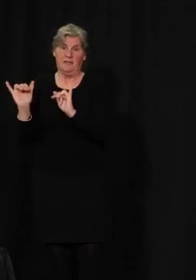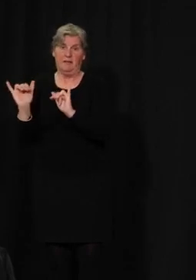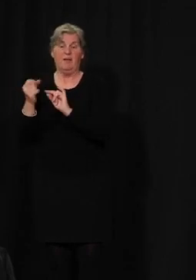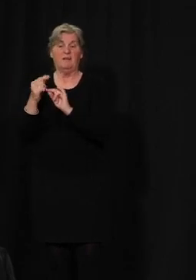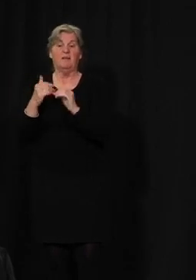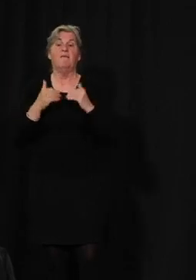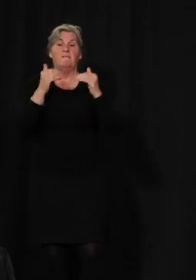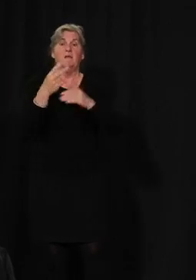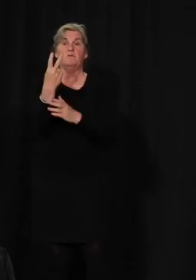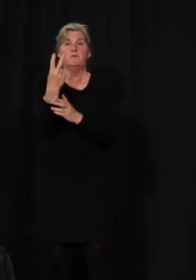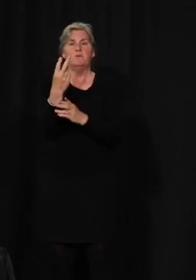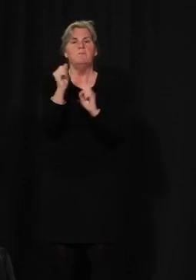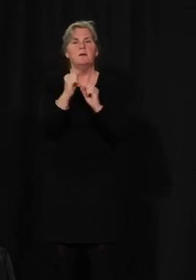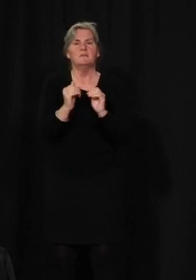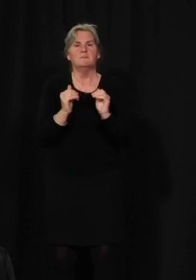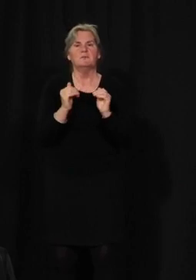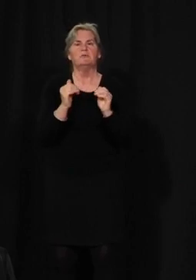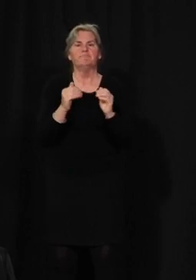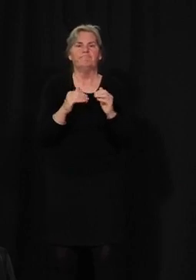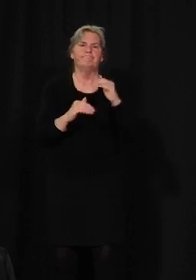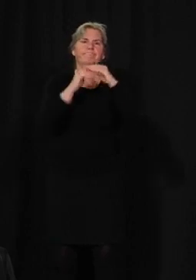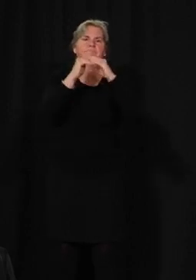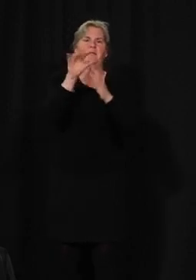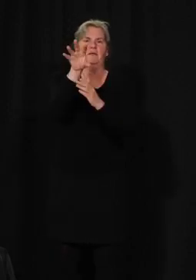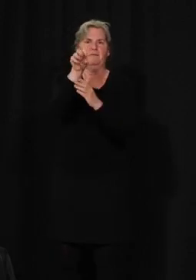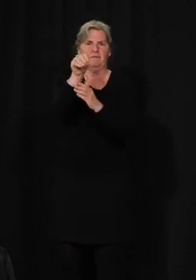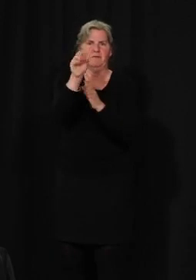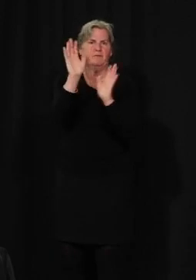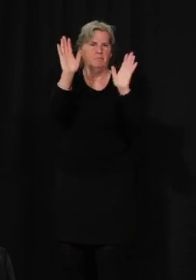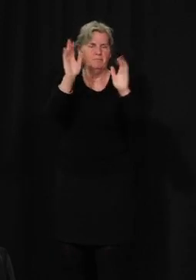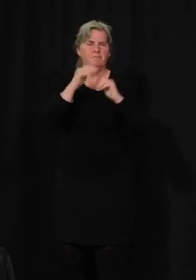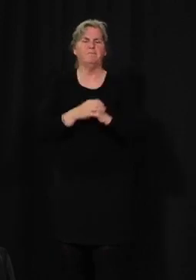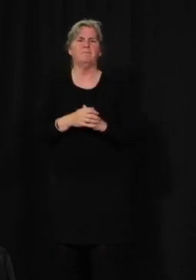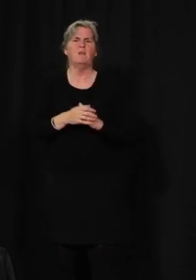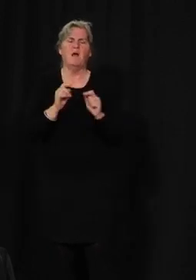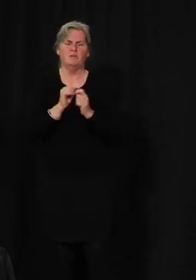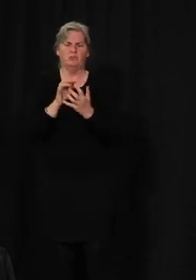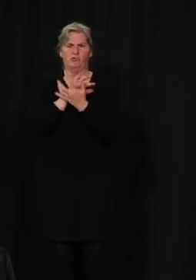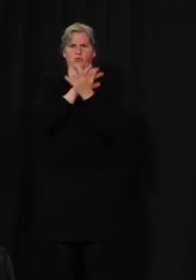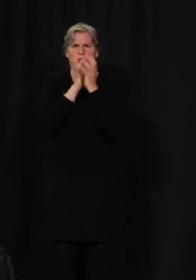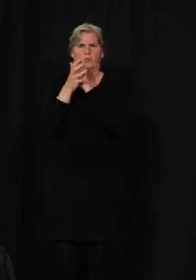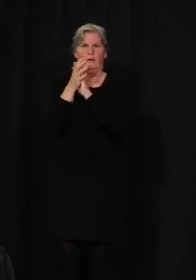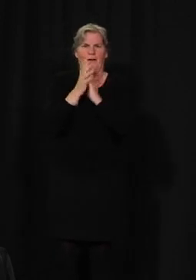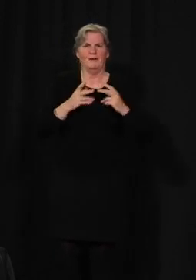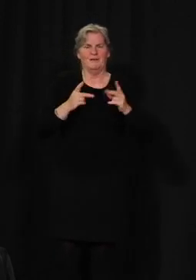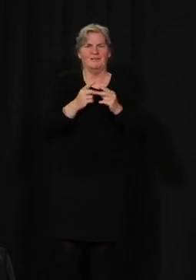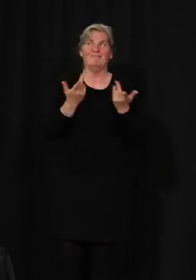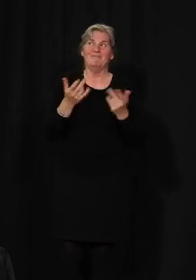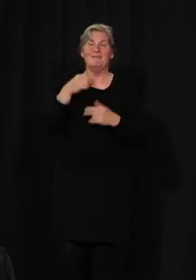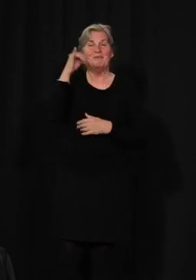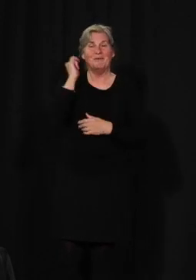moving two-faced auto. The second is crowded spaces. We are lucky in Yukon to have so